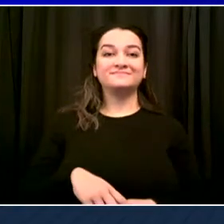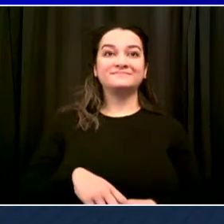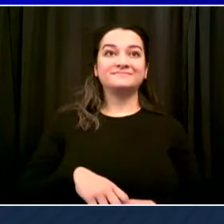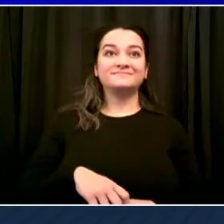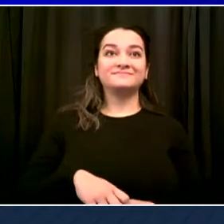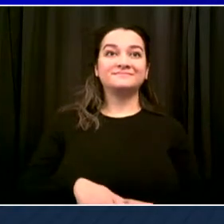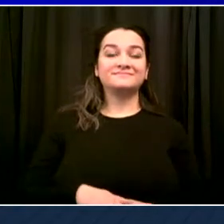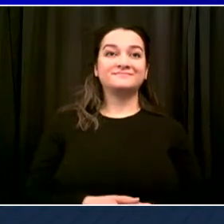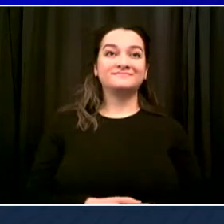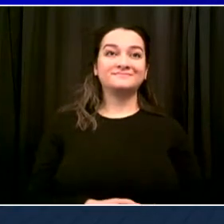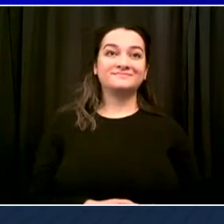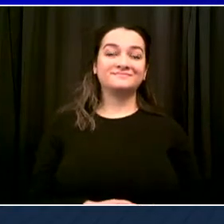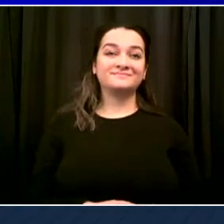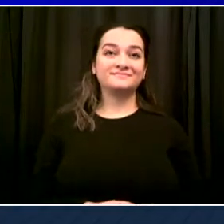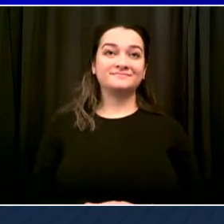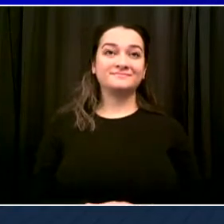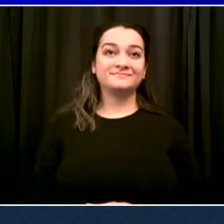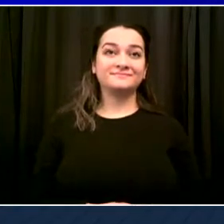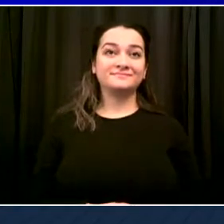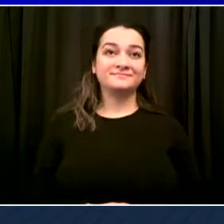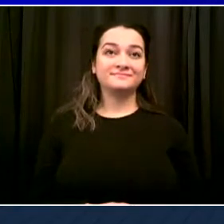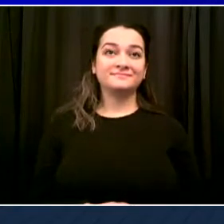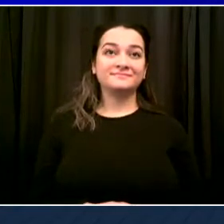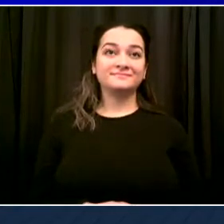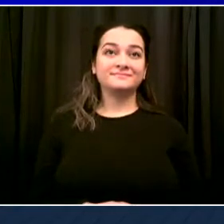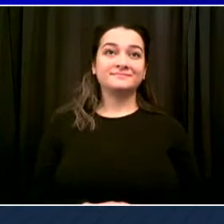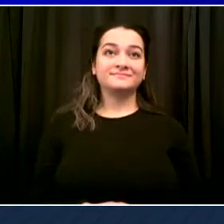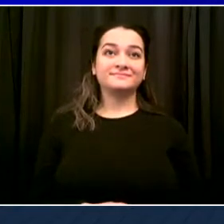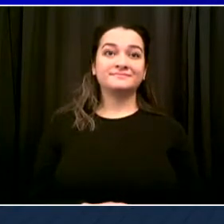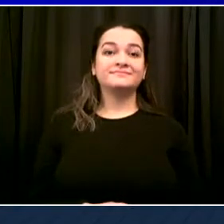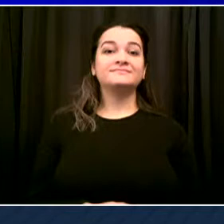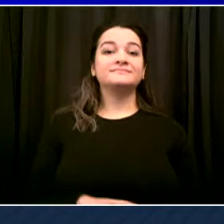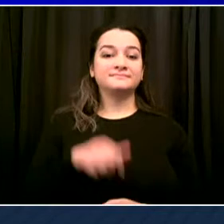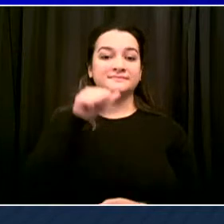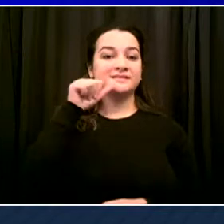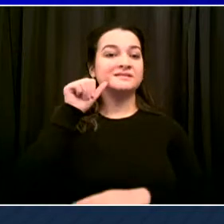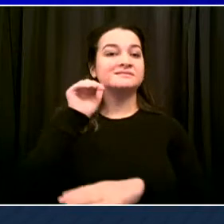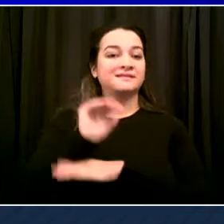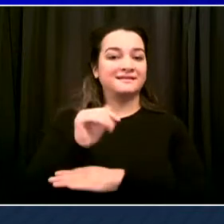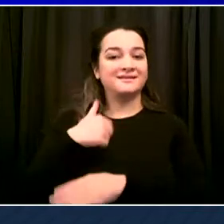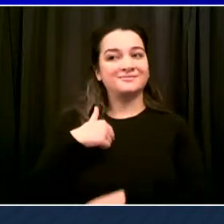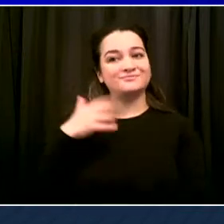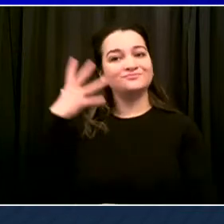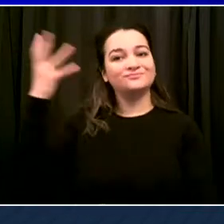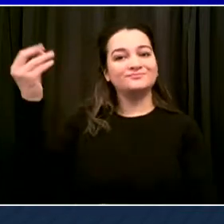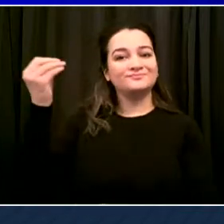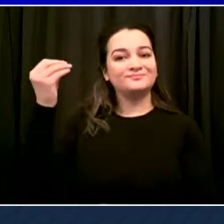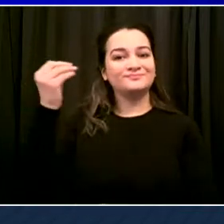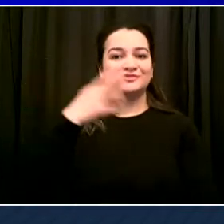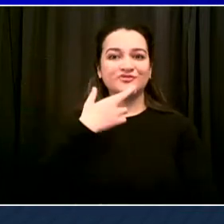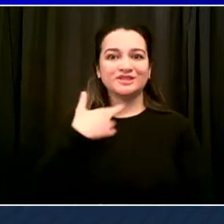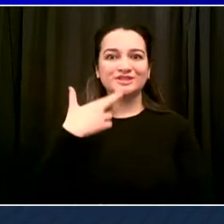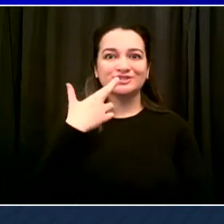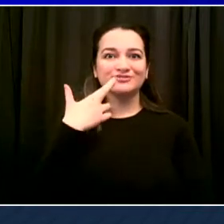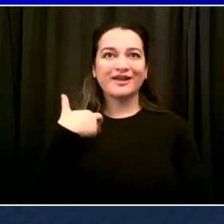I WANT TOTO THINKK KATIE OF THE